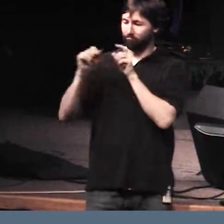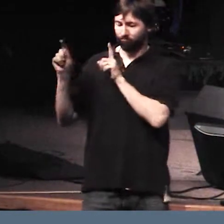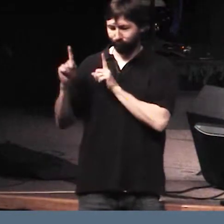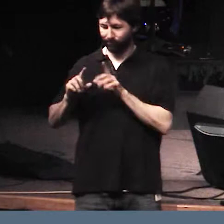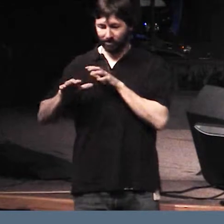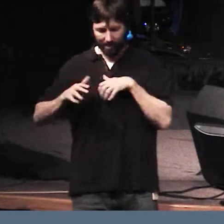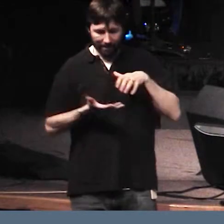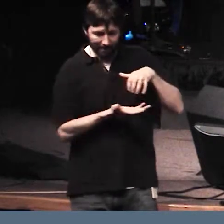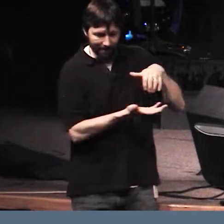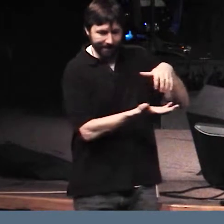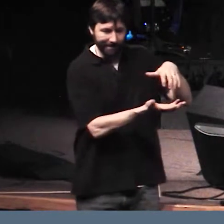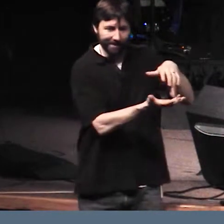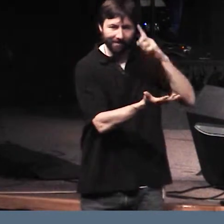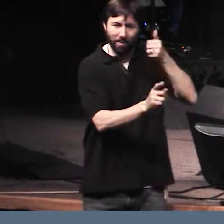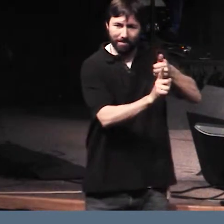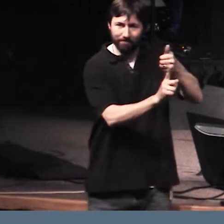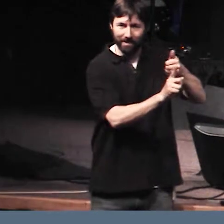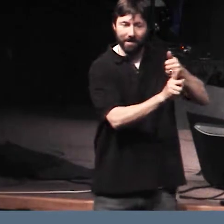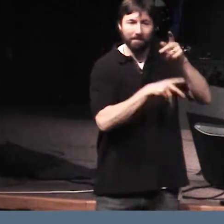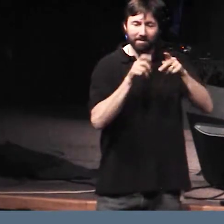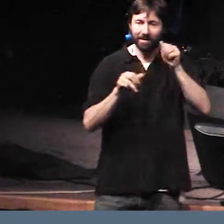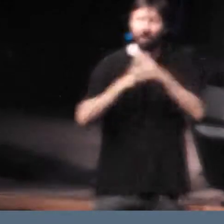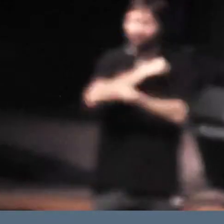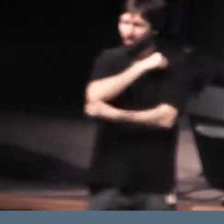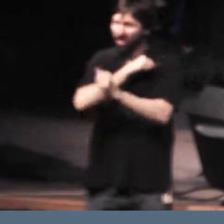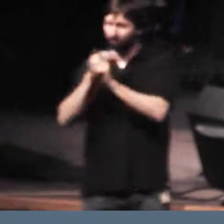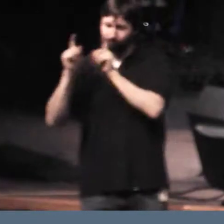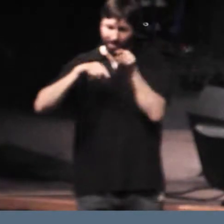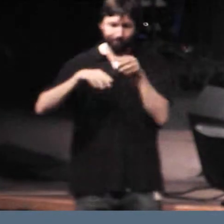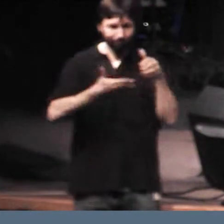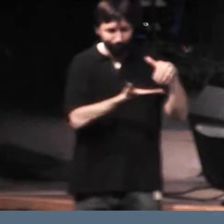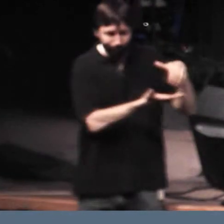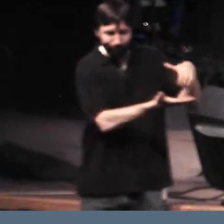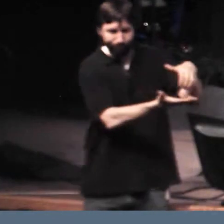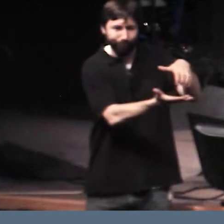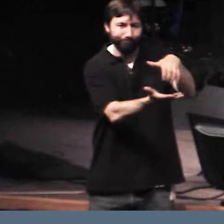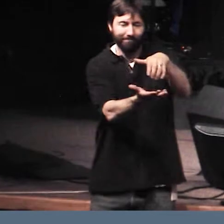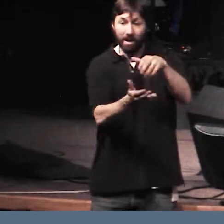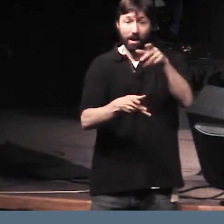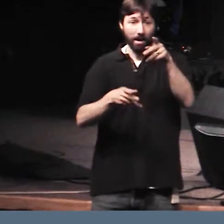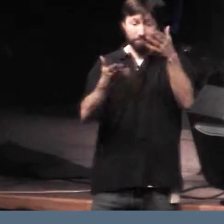you were not supposed to pick it up and that allowed people to come in and glean and in my day if a person didn't work